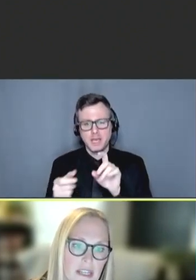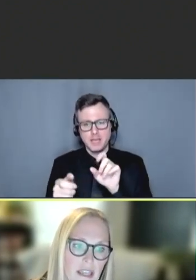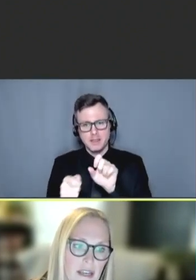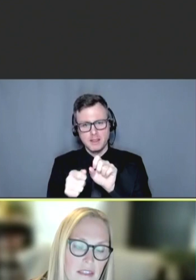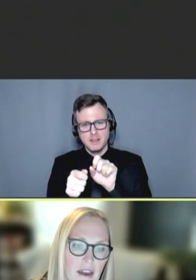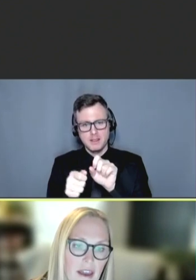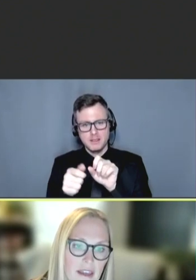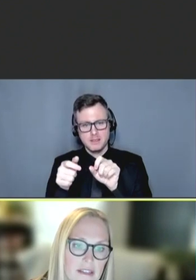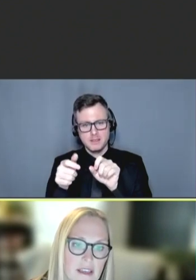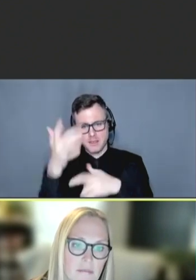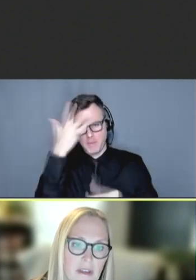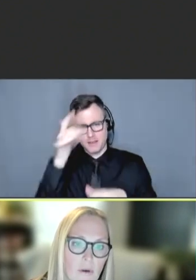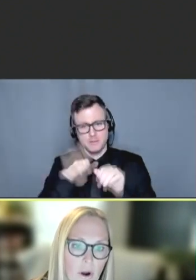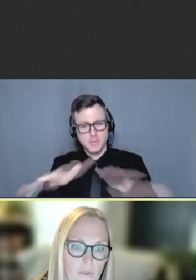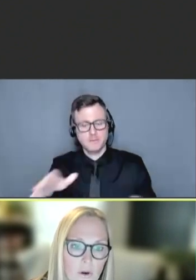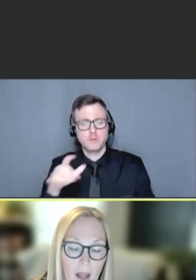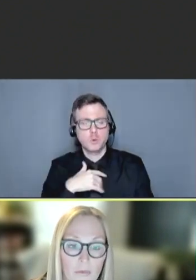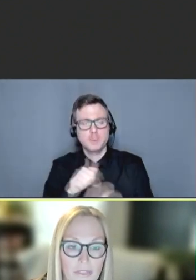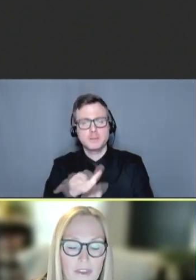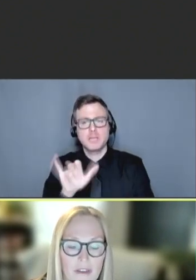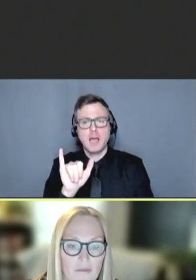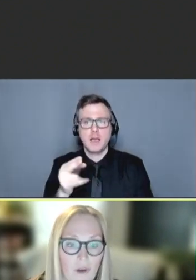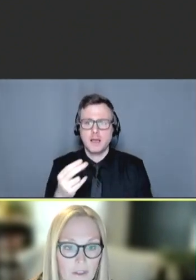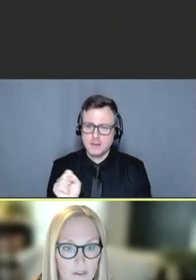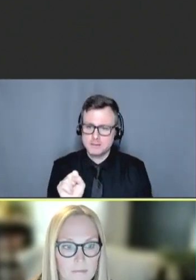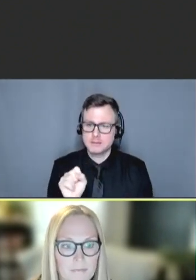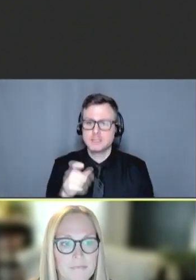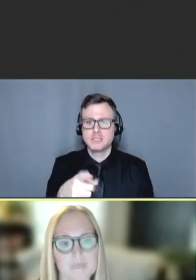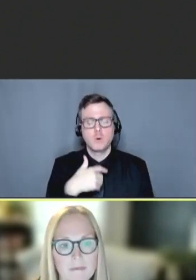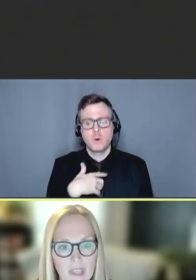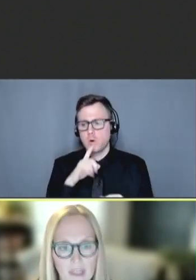data to the IIS that many were overwhelmed with the volume.